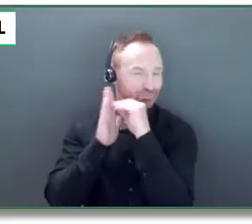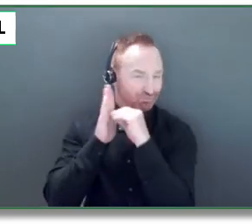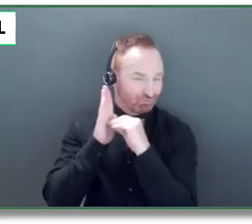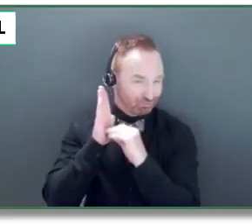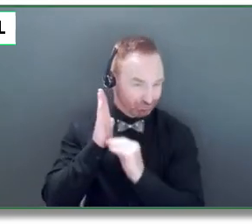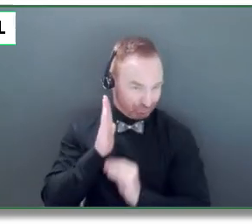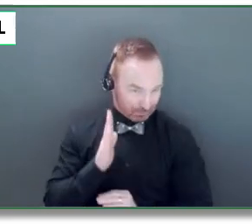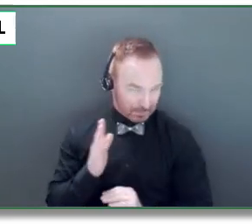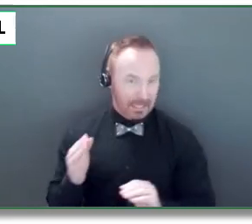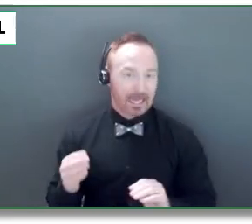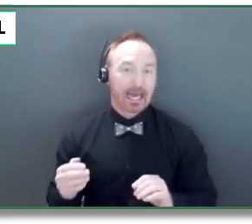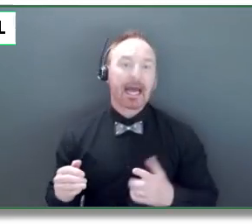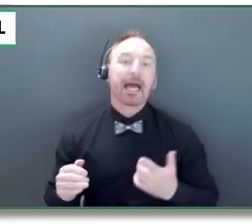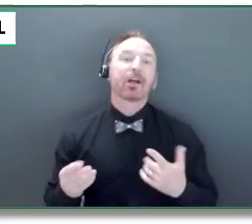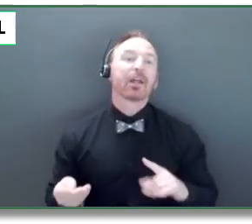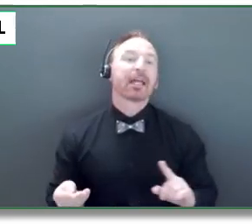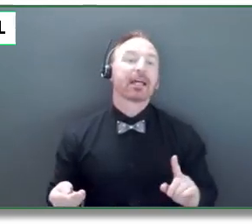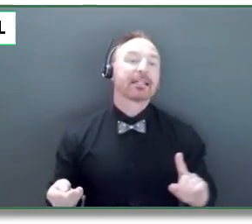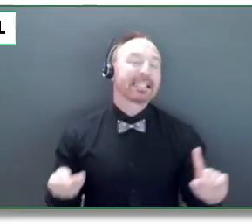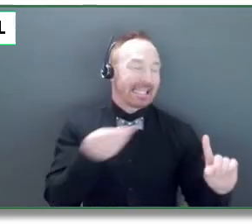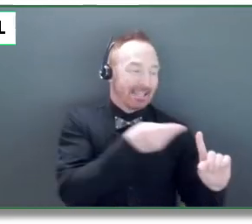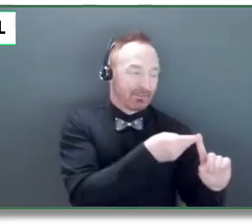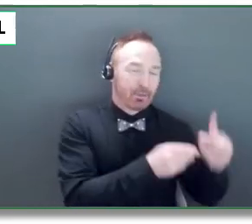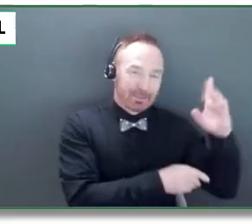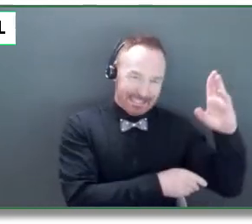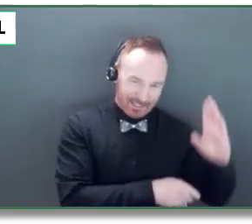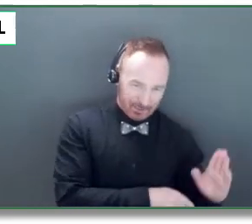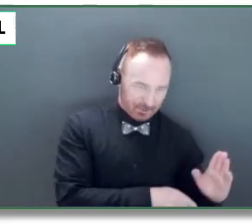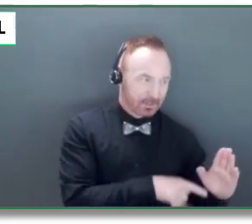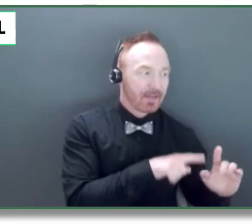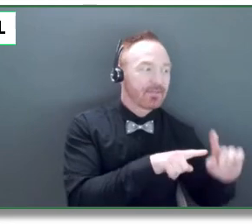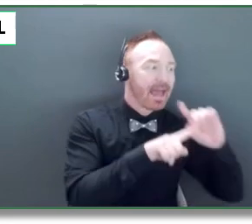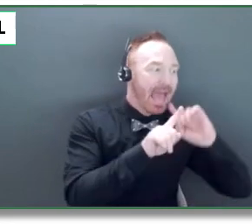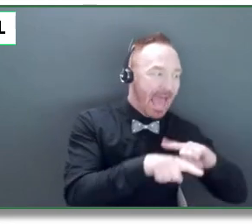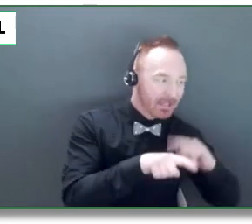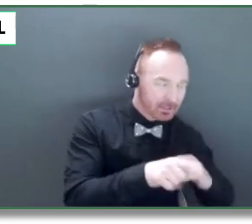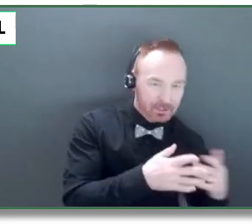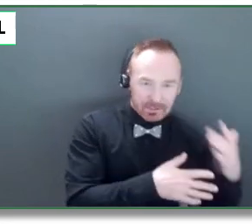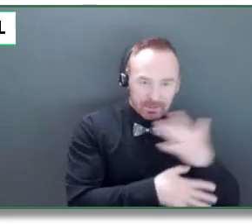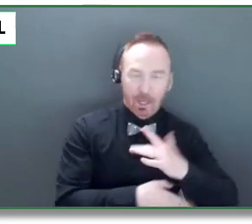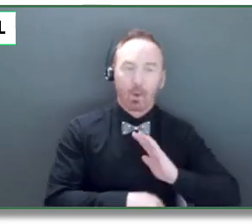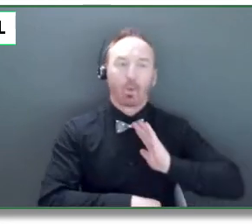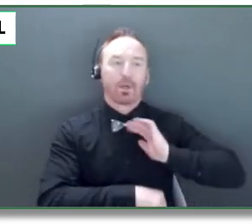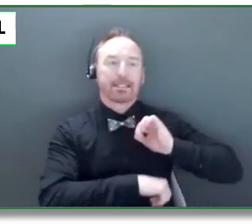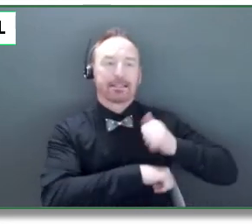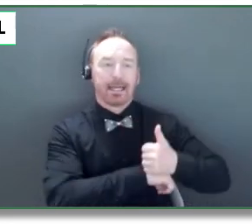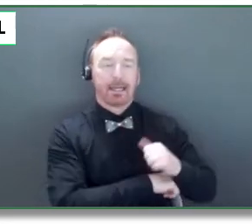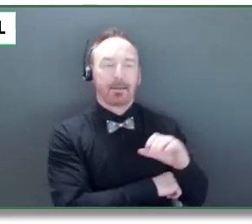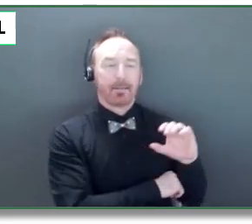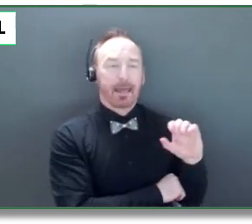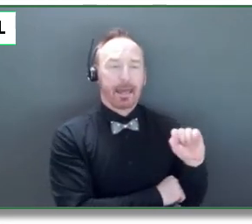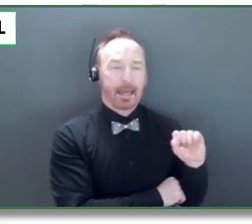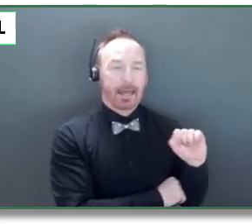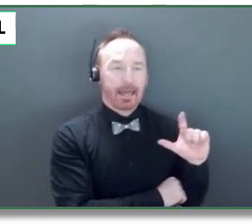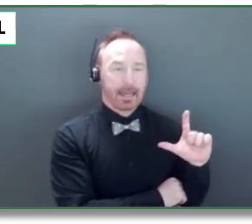slack channel where we would compose all the questions and the responses. Um you know this is